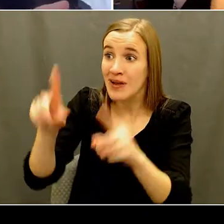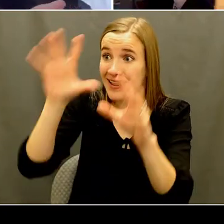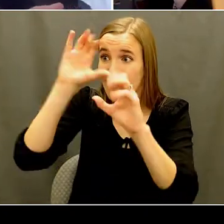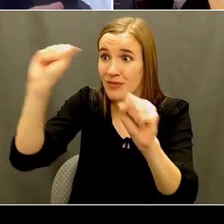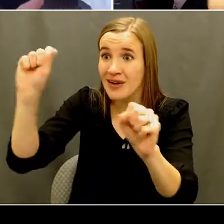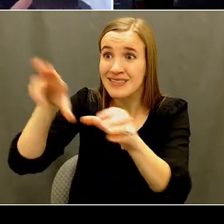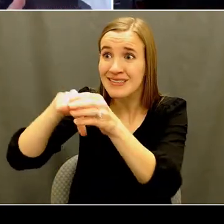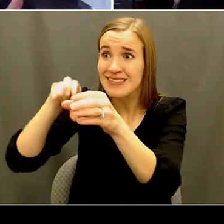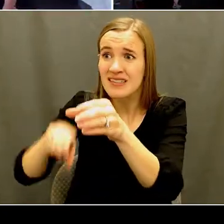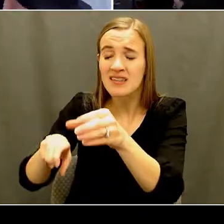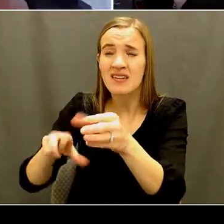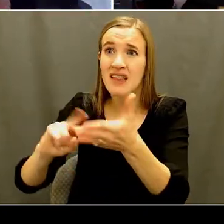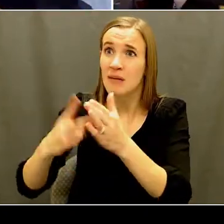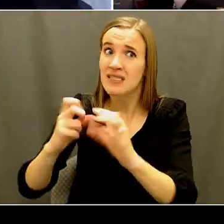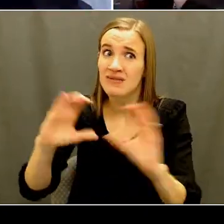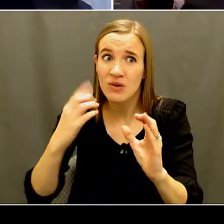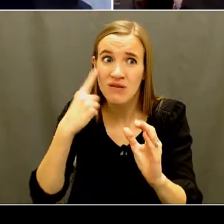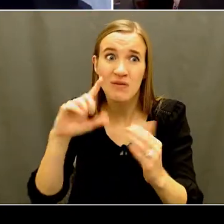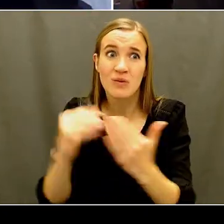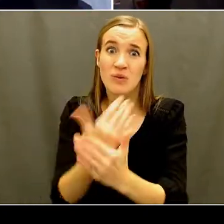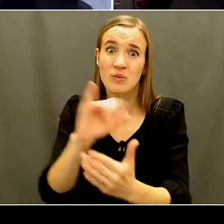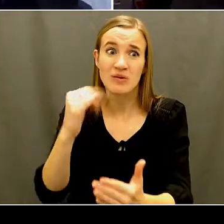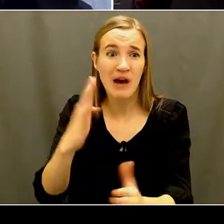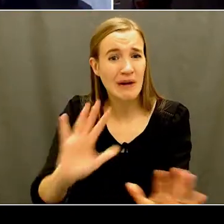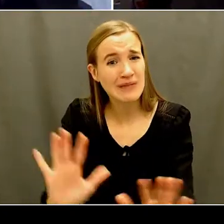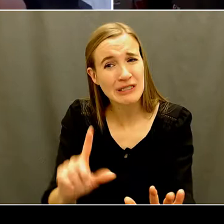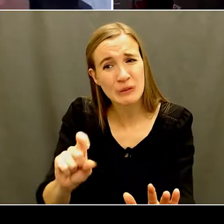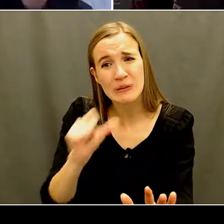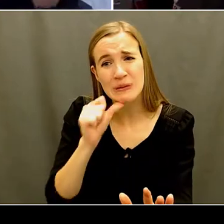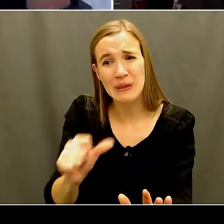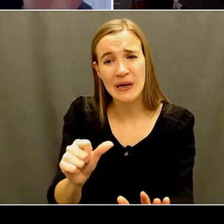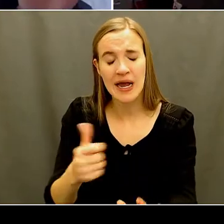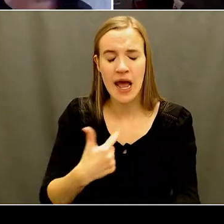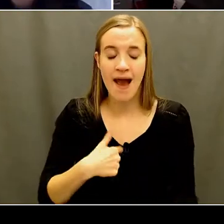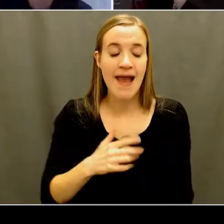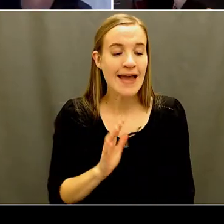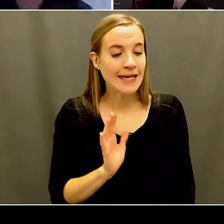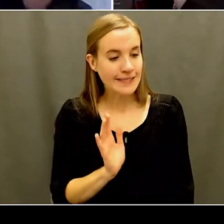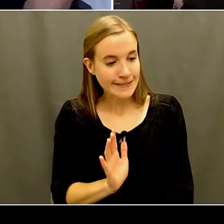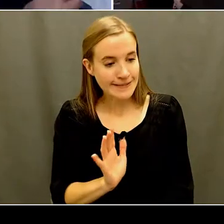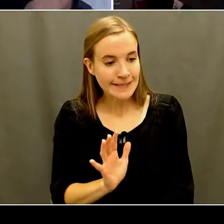Maria: Right? But it was the same thing when- so I, I'm trying not to be